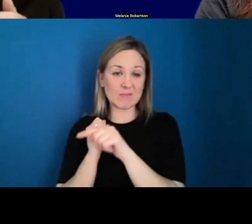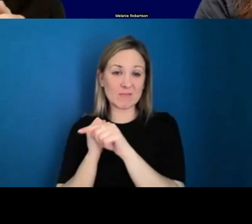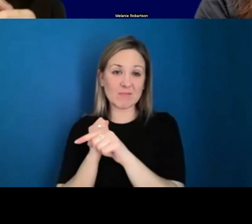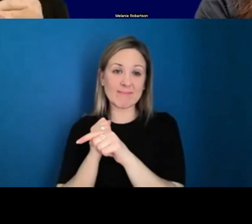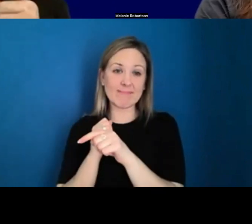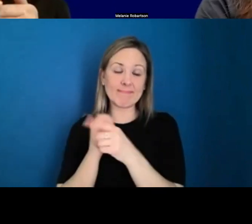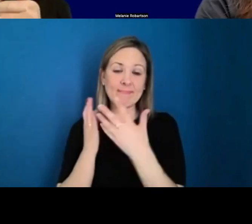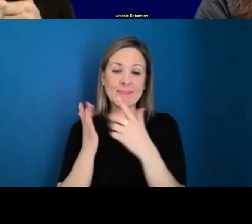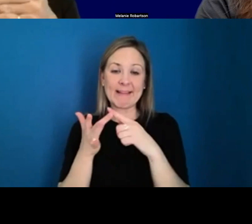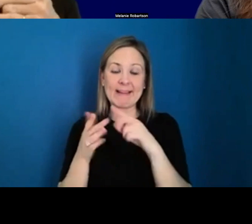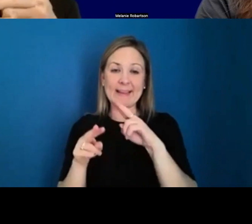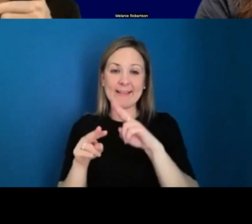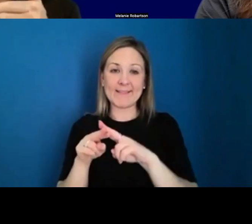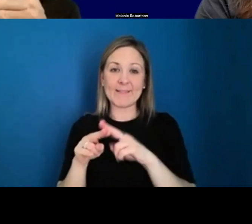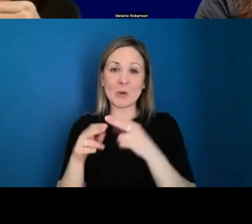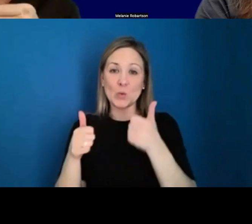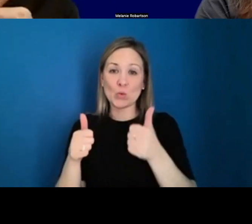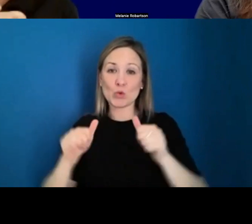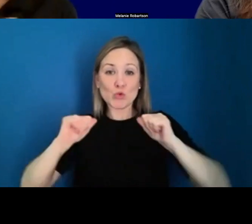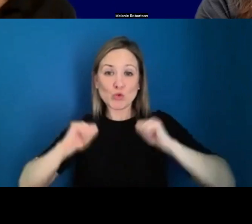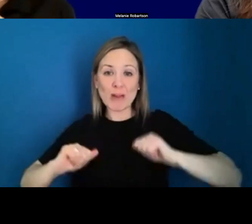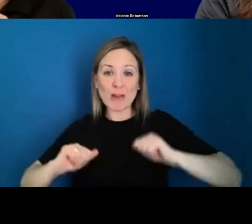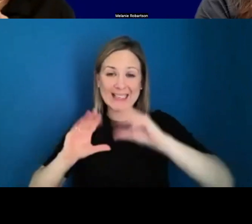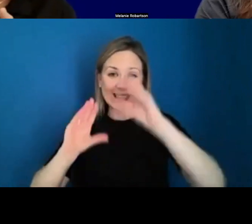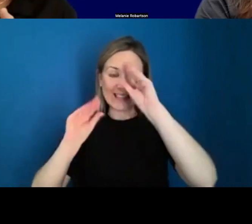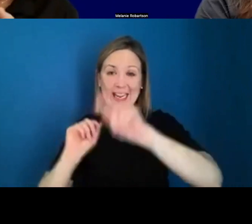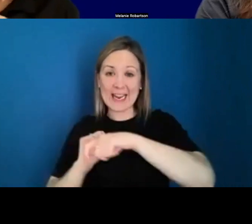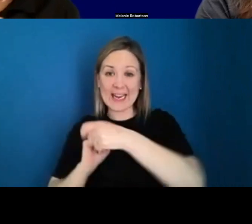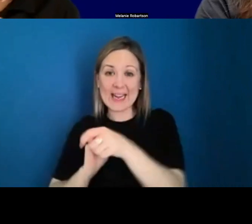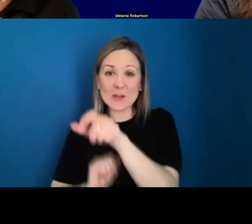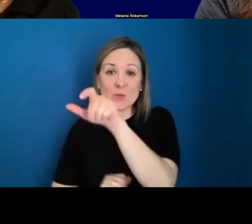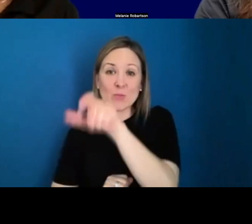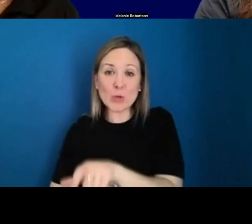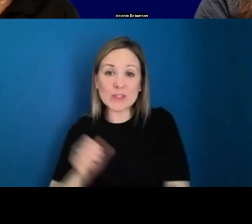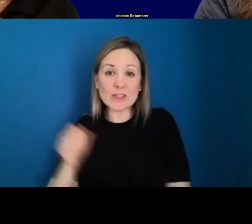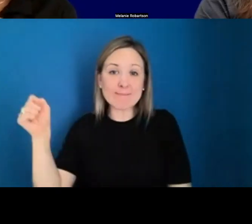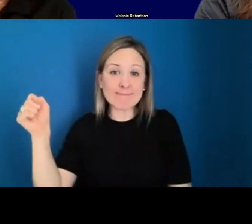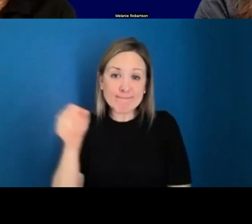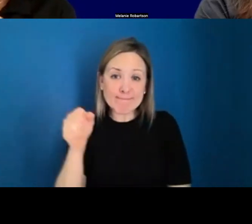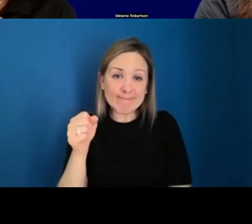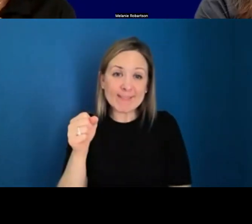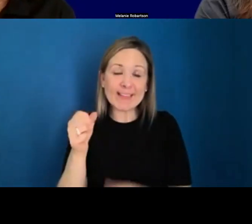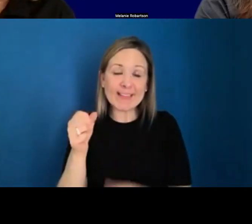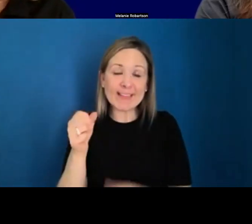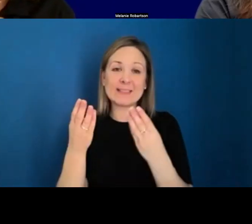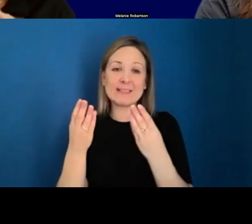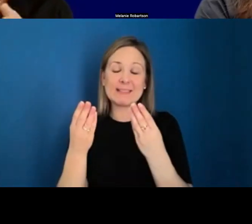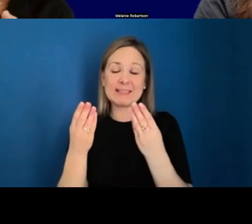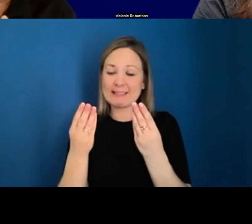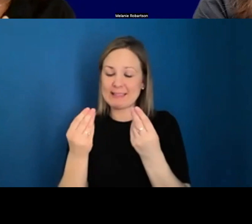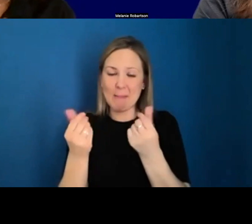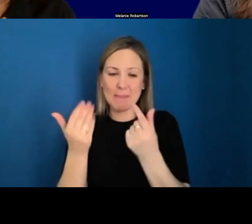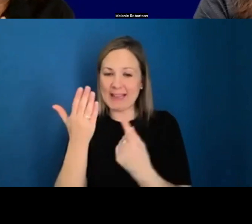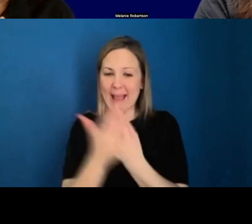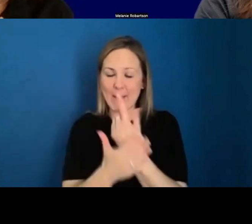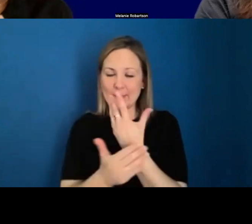is good training of the next person coming in, something happens within that process and that